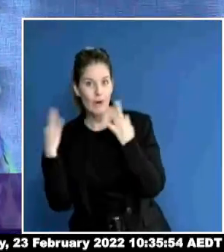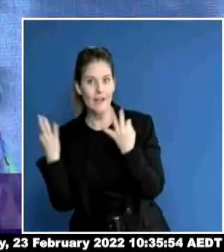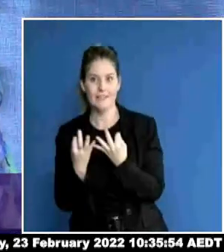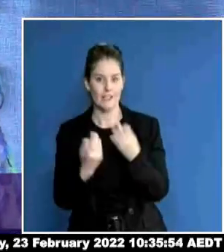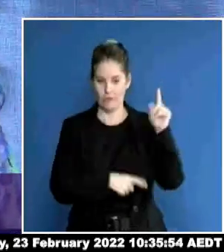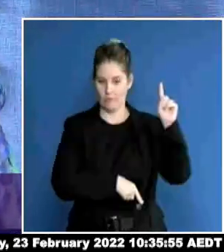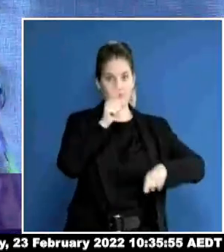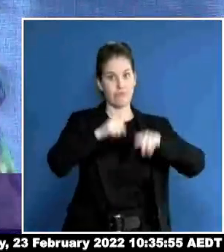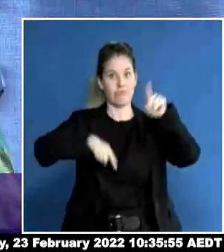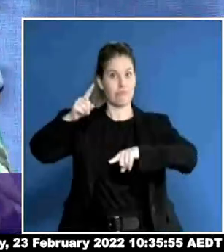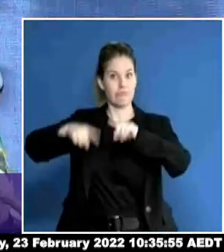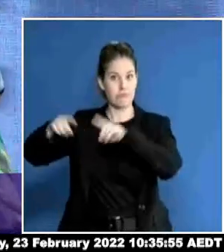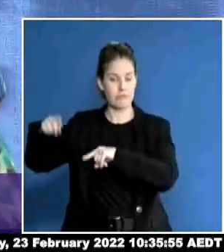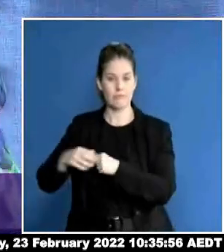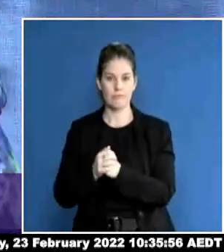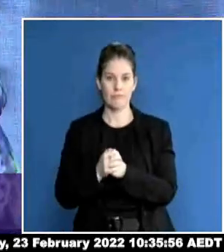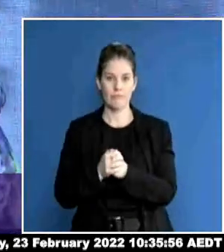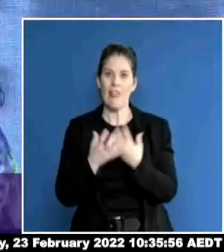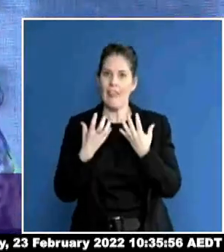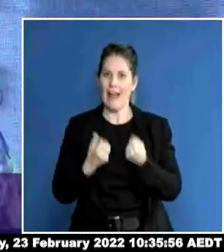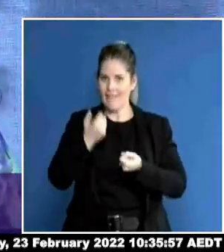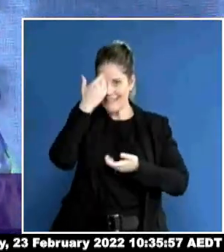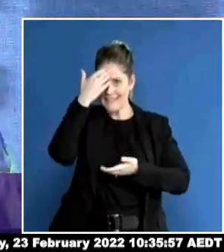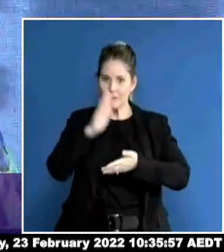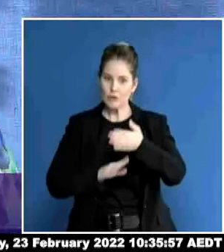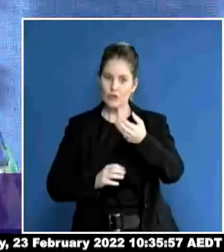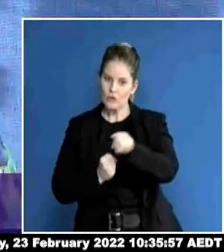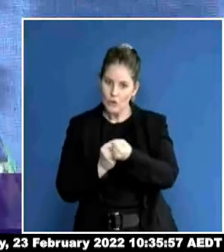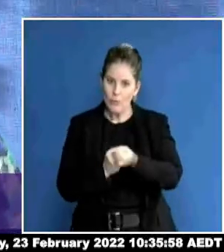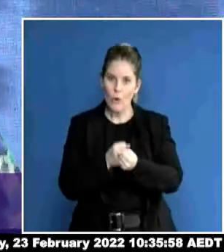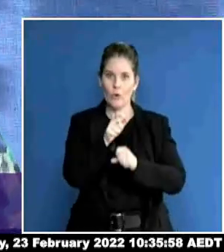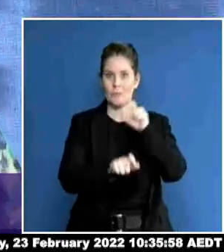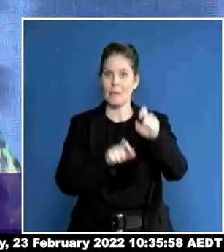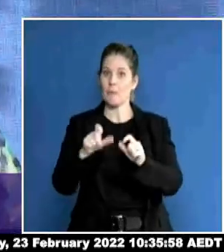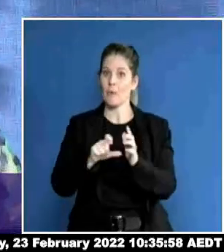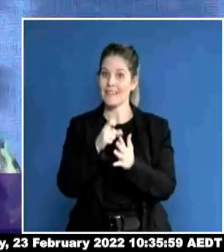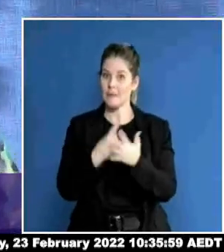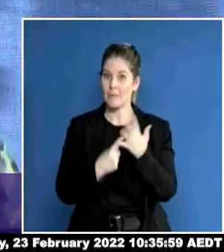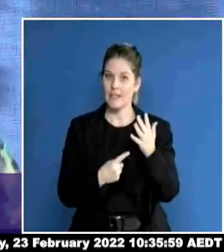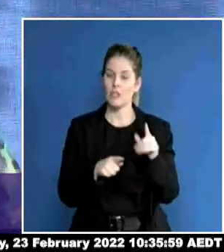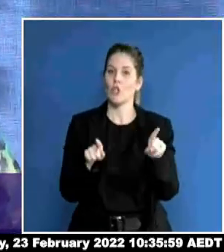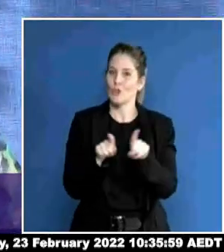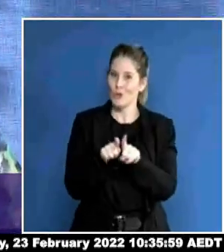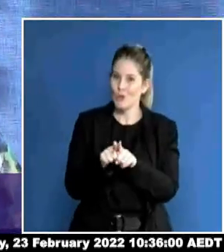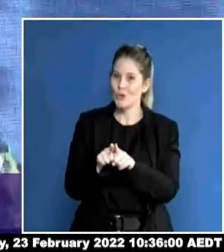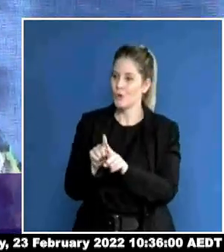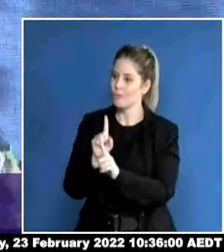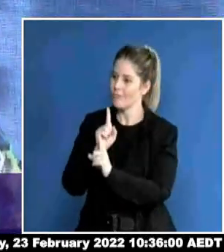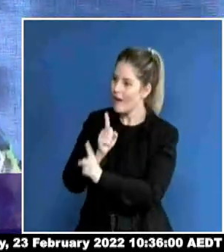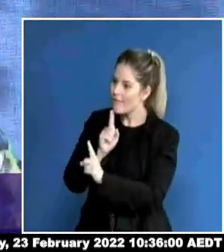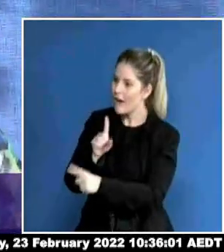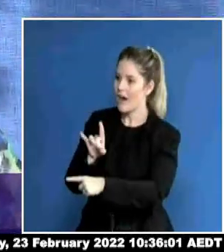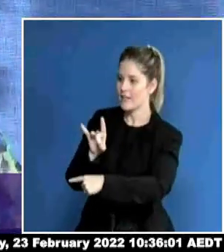providing employers with assistance to accommodate employees with a disability in